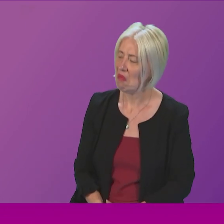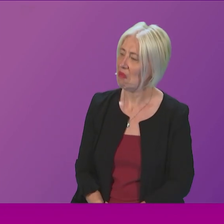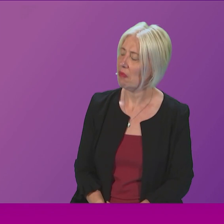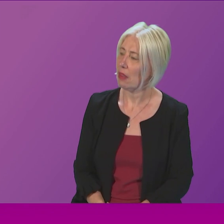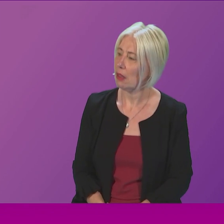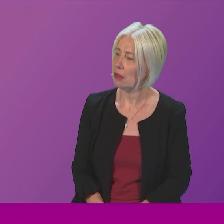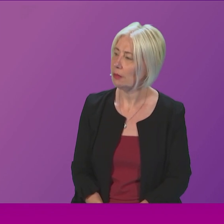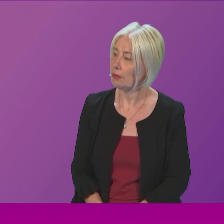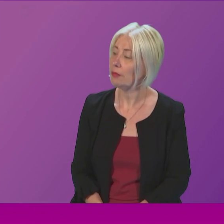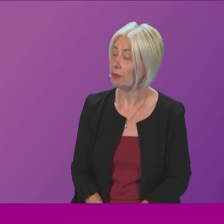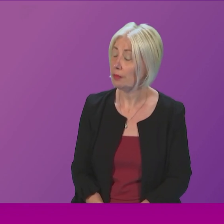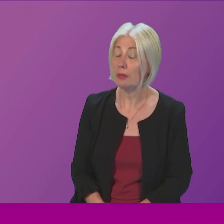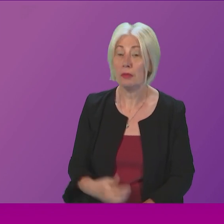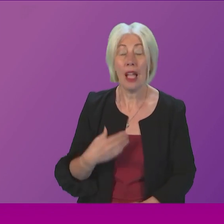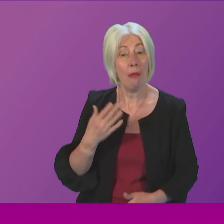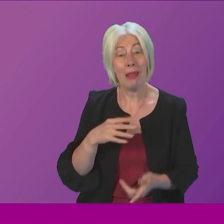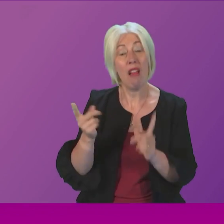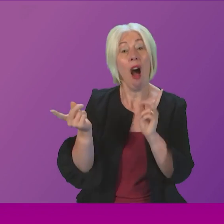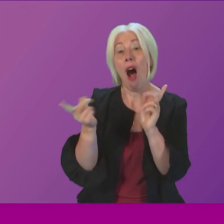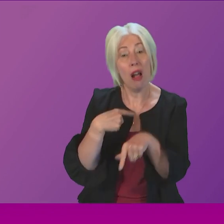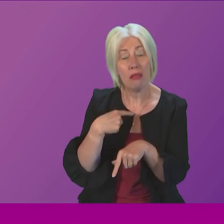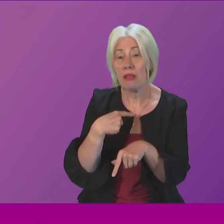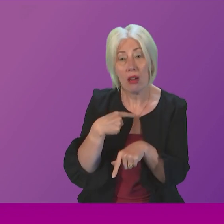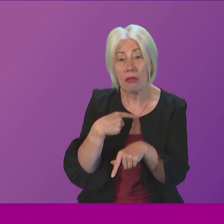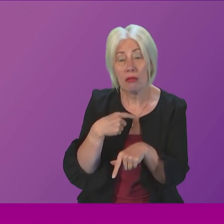I have already answered the question about withdrawal of the Government-initiated question.